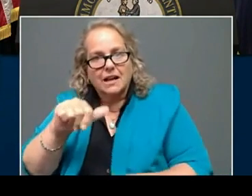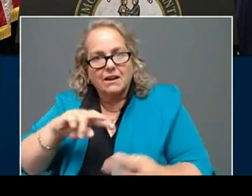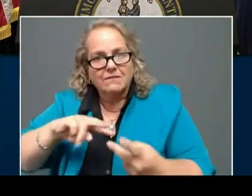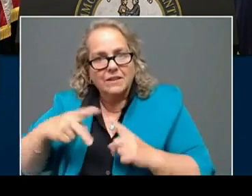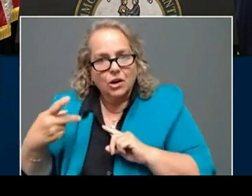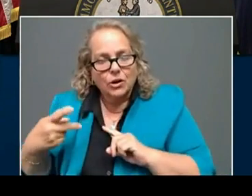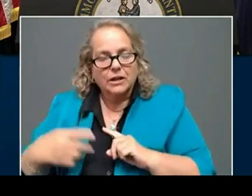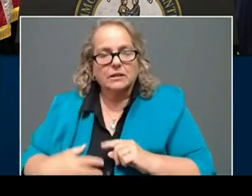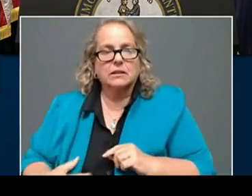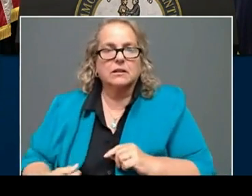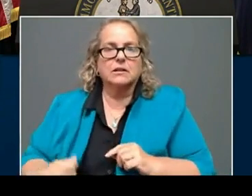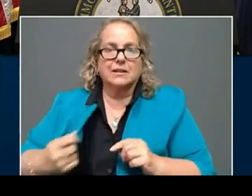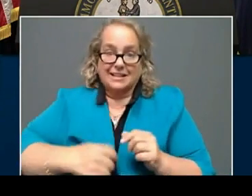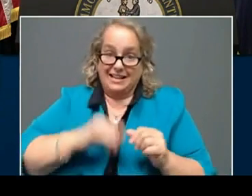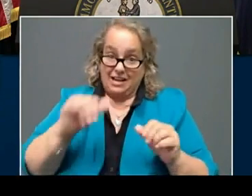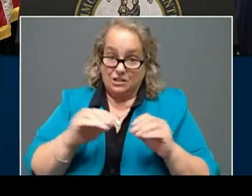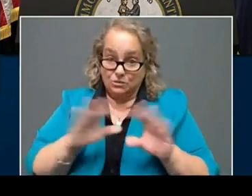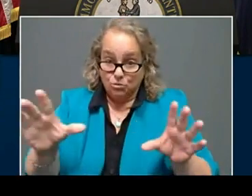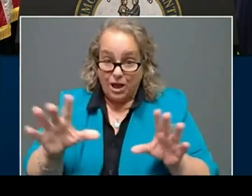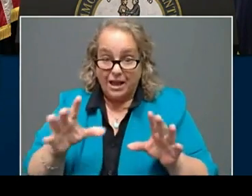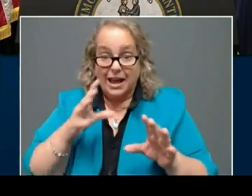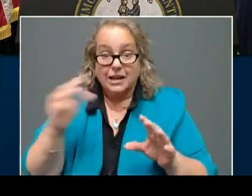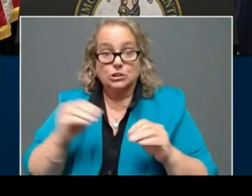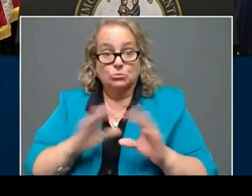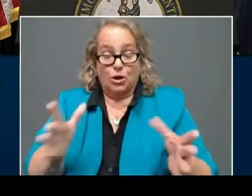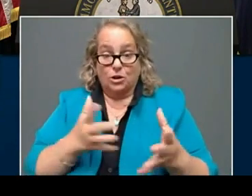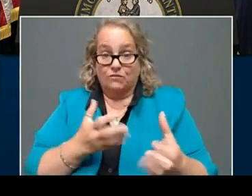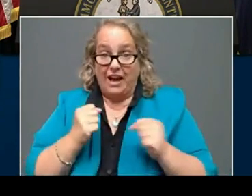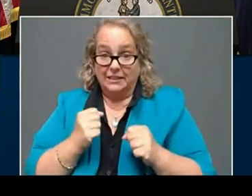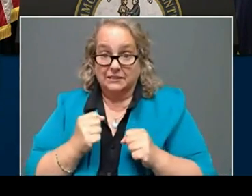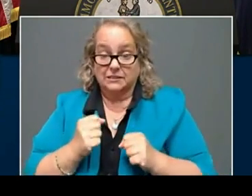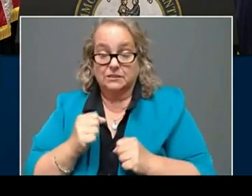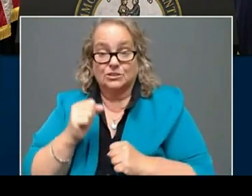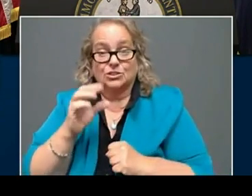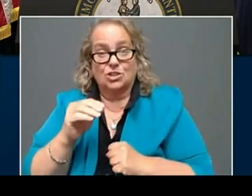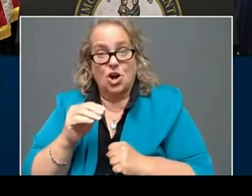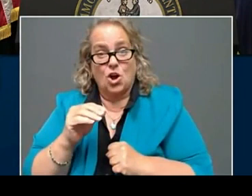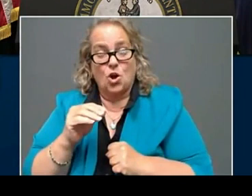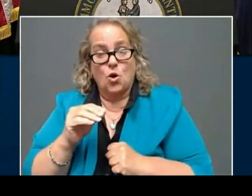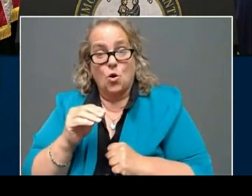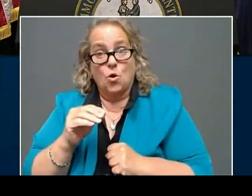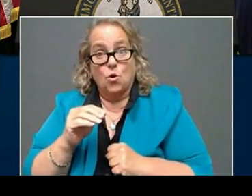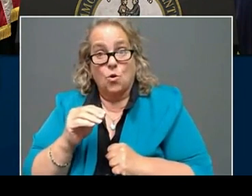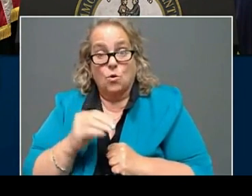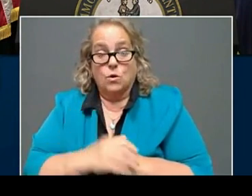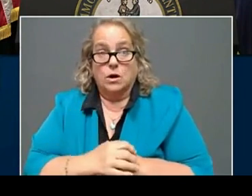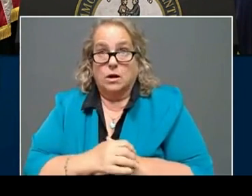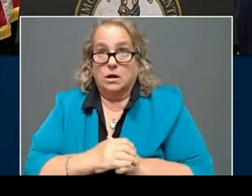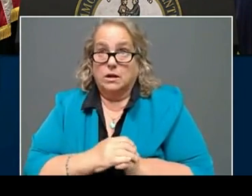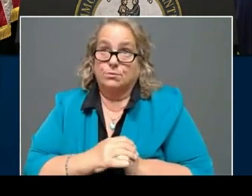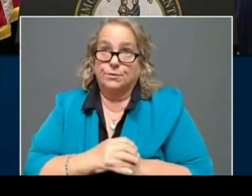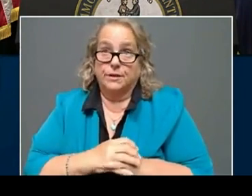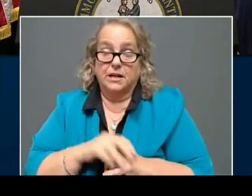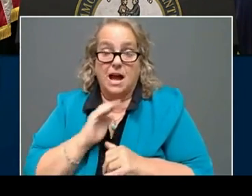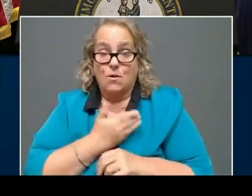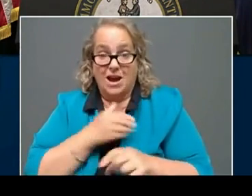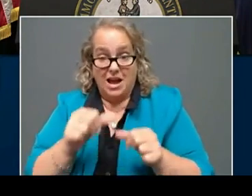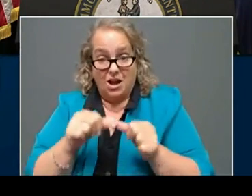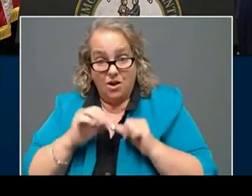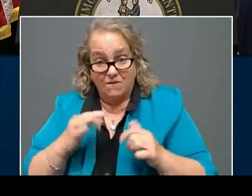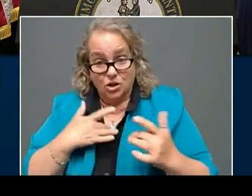spread and spread quickly. So our, our areas of concern where the delta